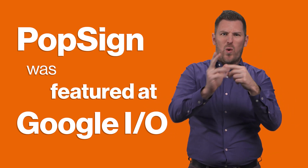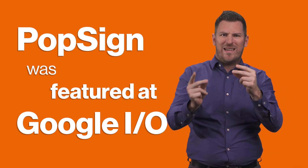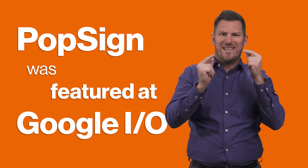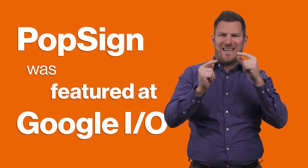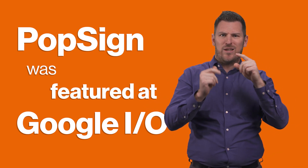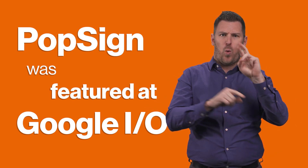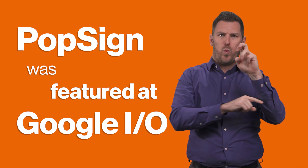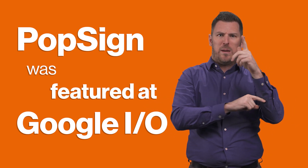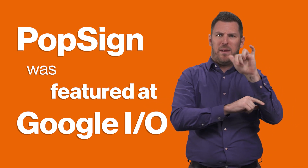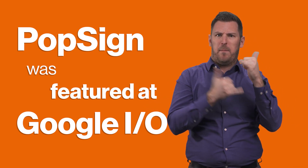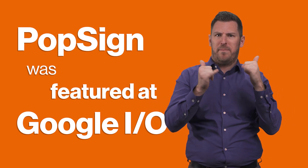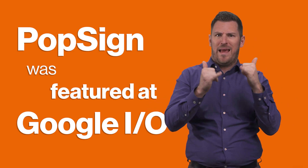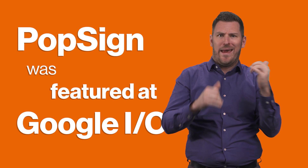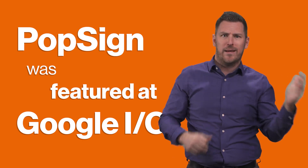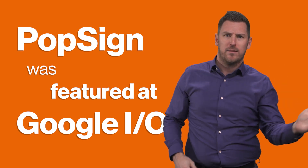Let's show that instant replay.